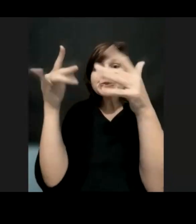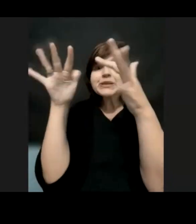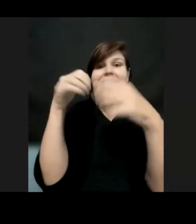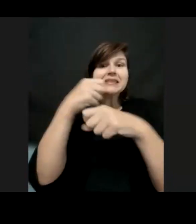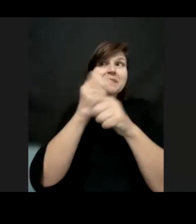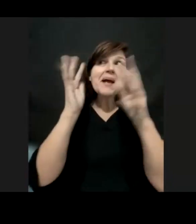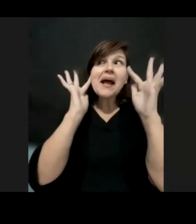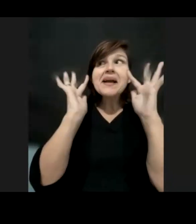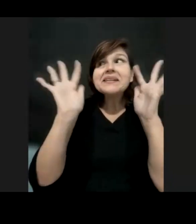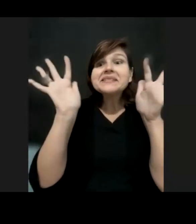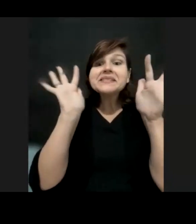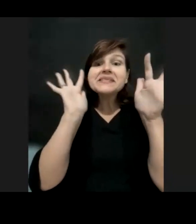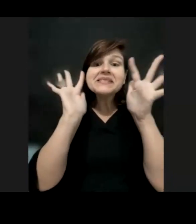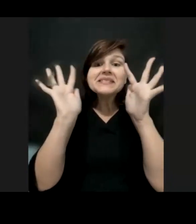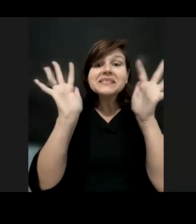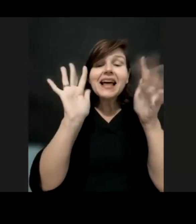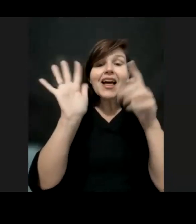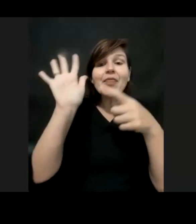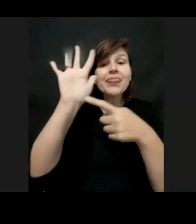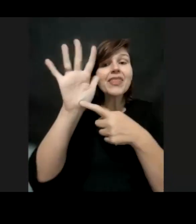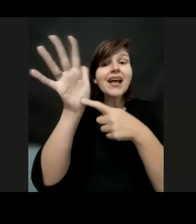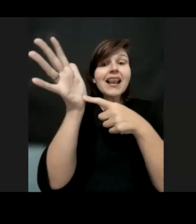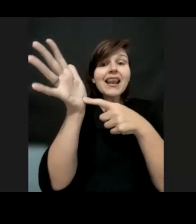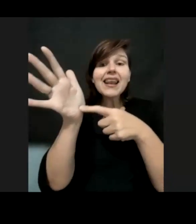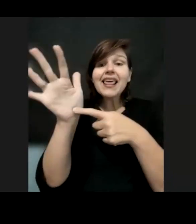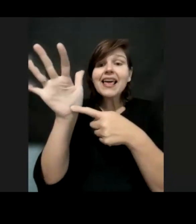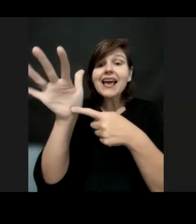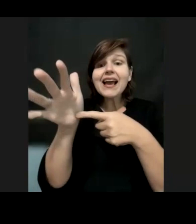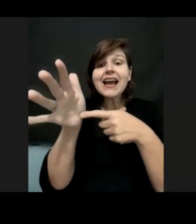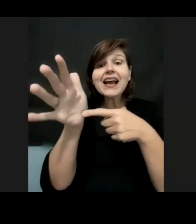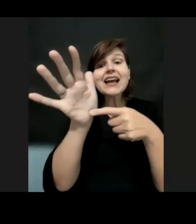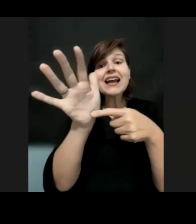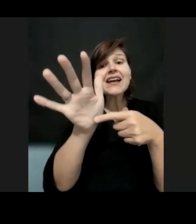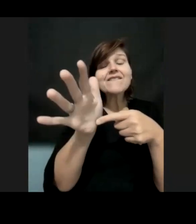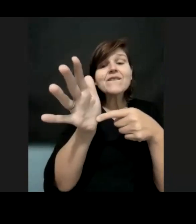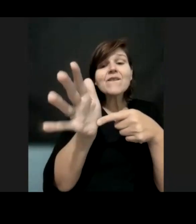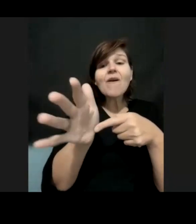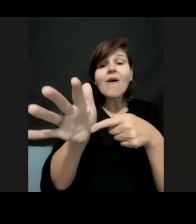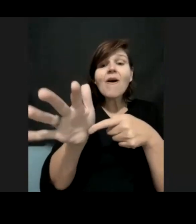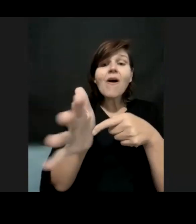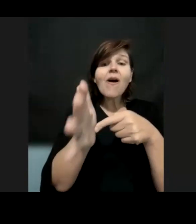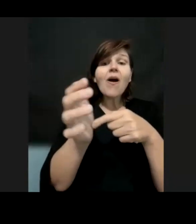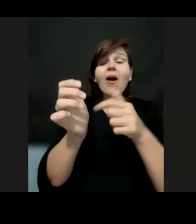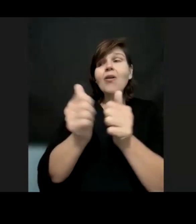The leaves fall with some news, the woodland creatures are in need